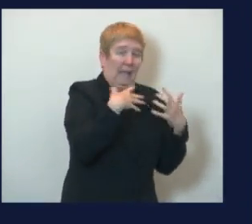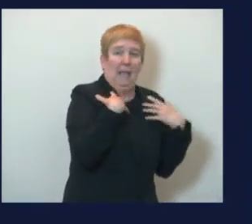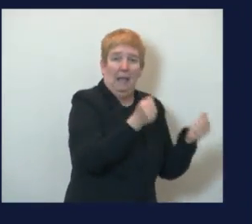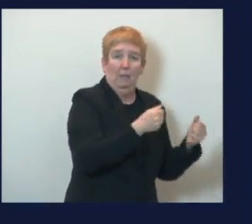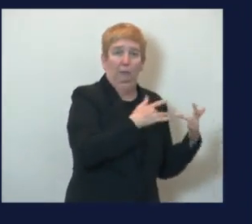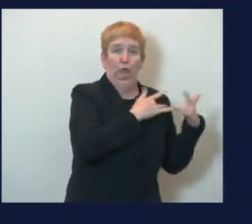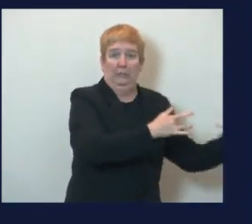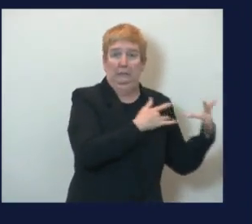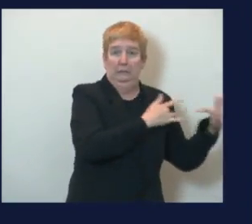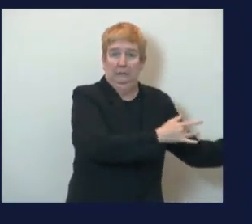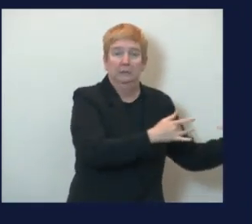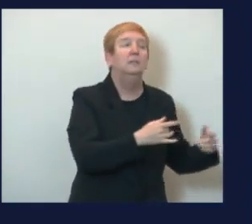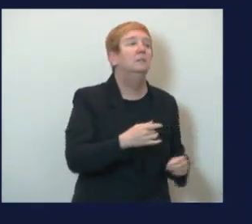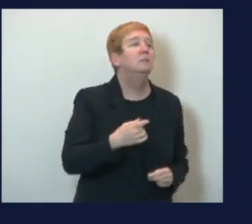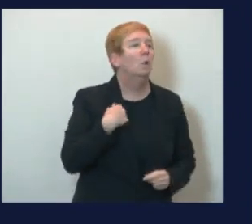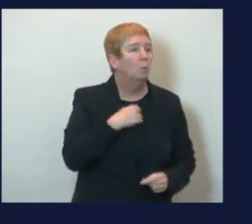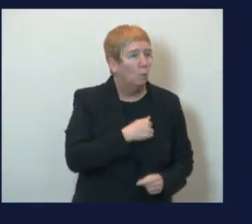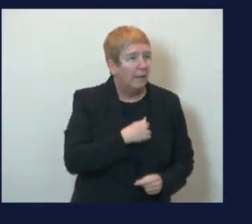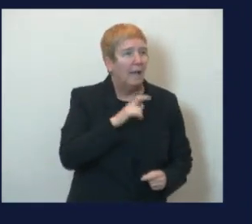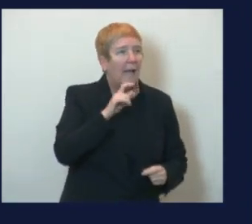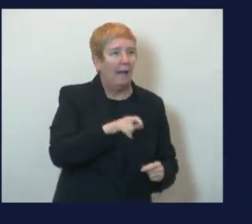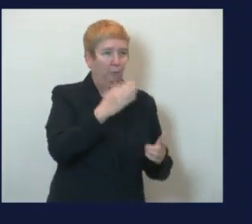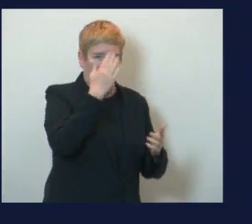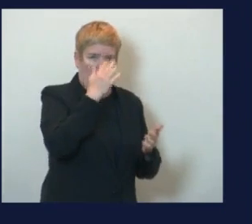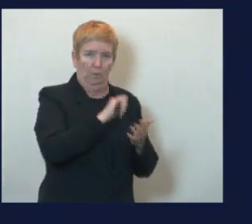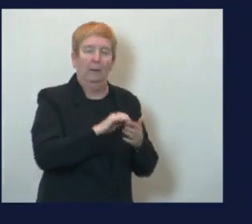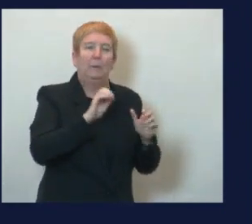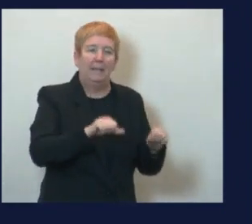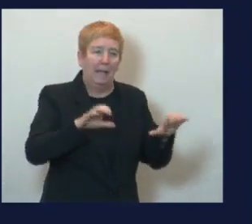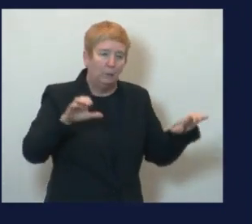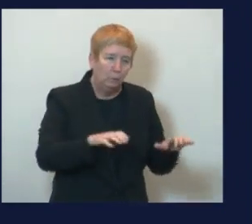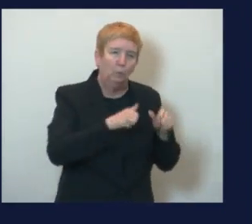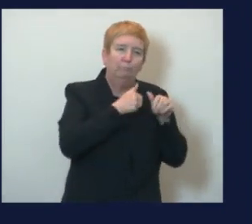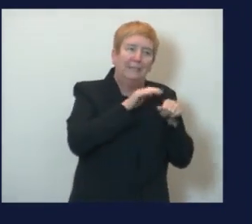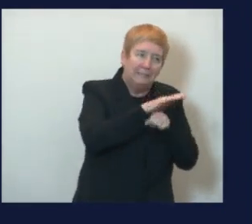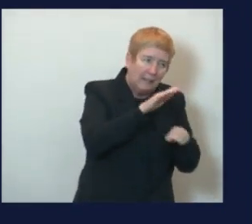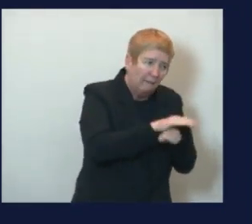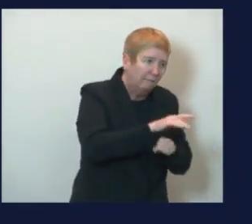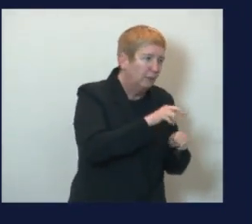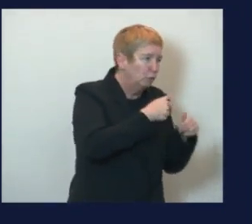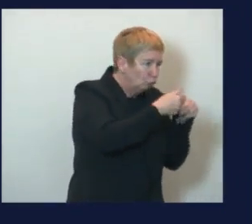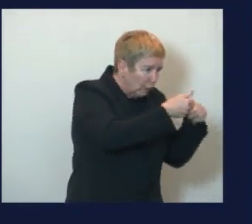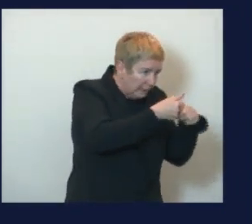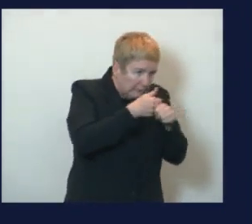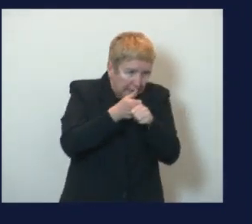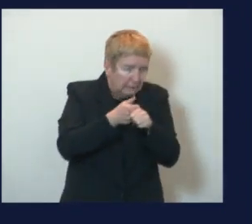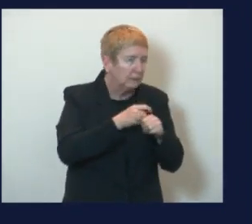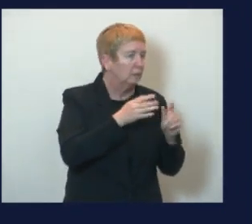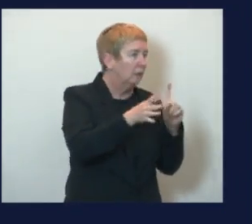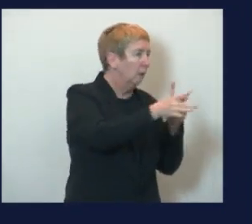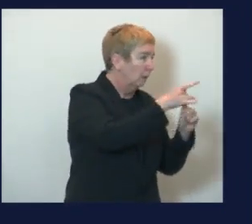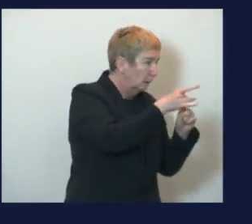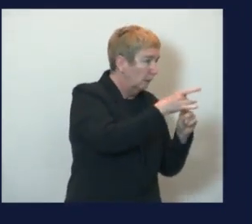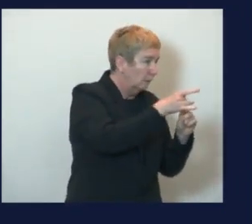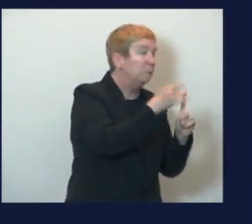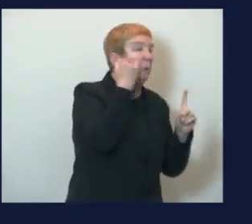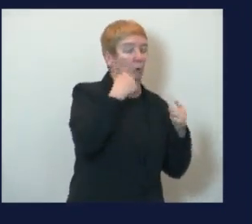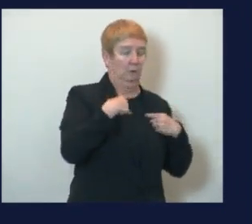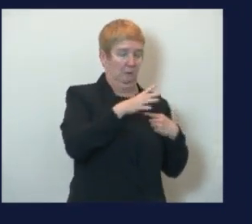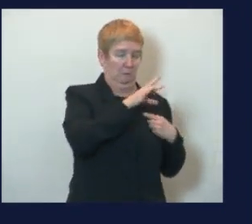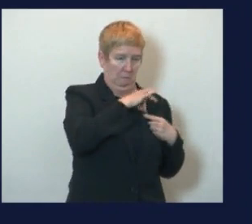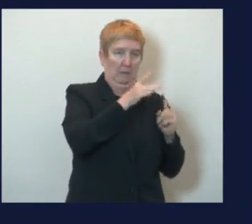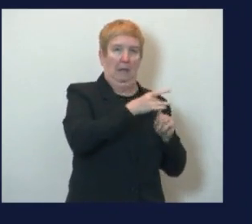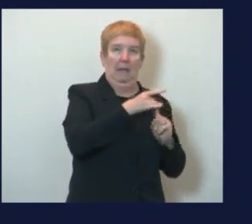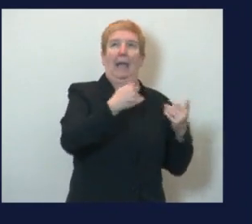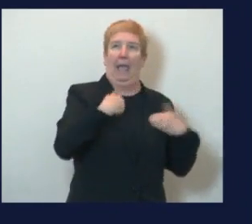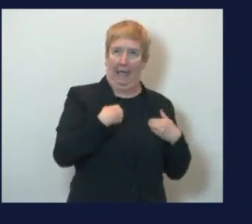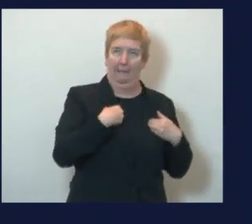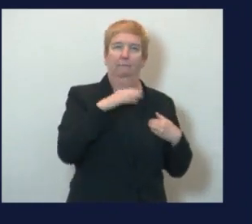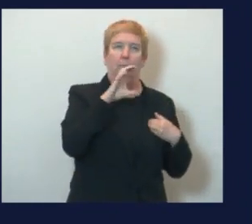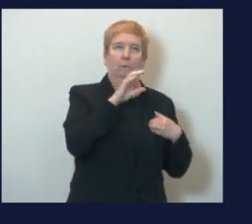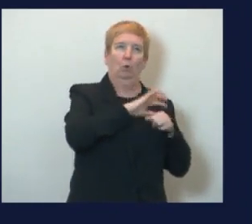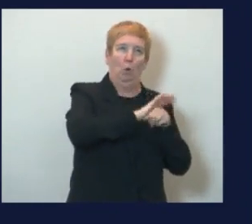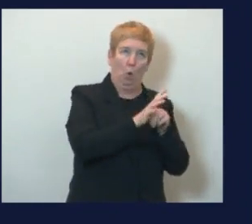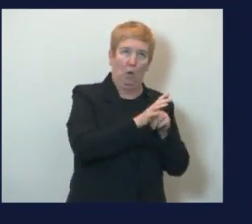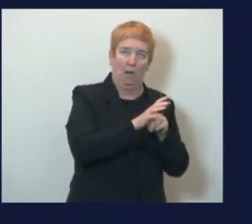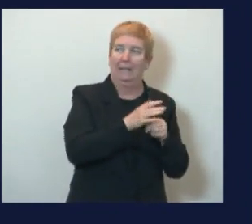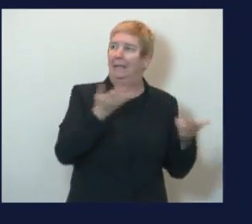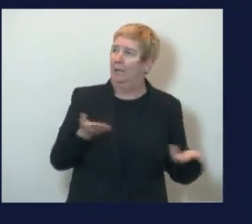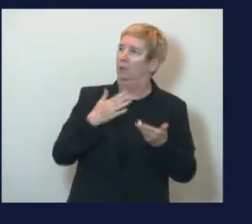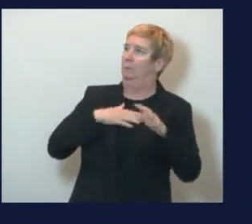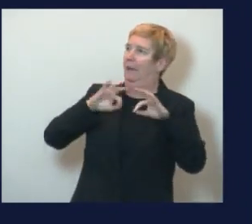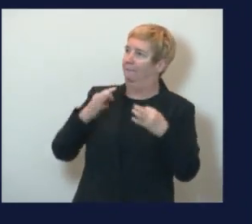THAT’S THE EPIDEMIOLOGY DIVISION THAT DIVISION HAS TO HAVE THEY WILL TELL US THAT THEY BELIEVE THAT WE CAN DO SUFFICIENT CONTACT TRACING AND I KNOW THAT THAT SOUNDS EASY I HAVE NOT